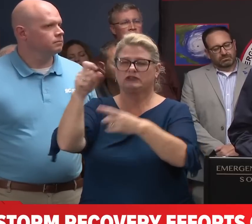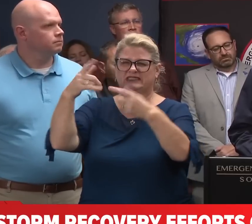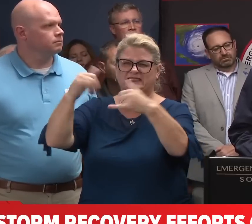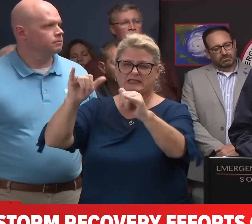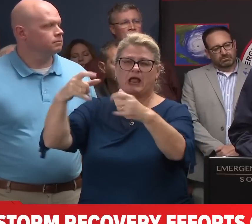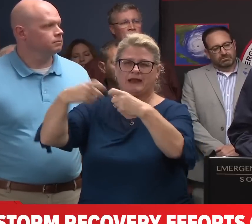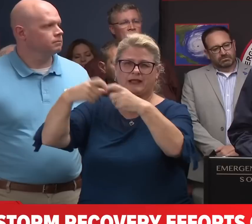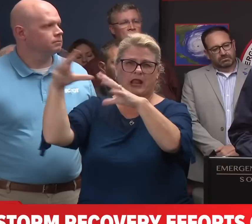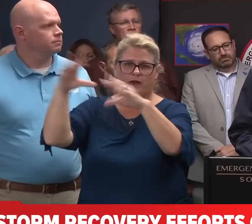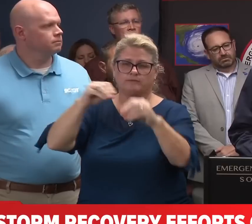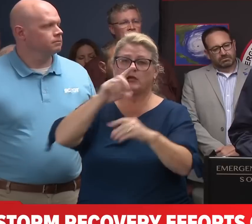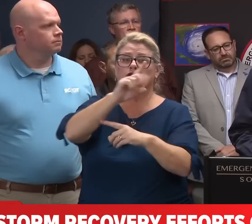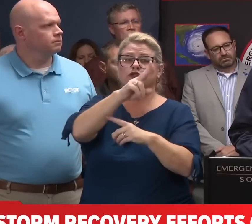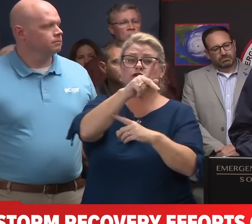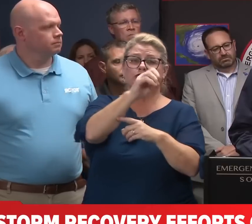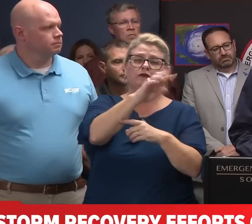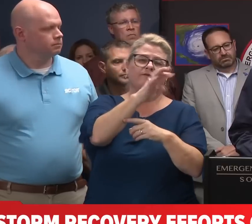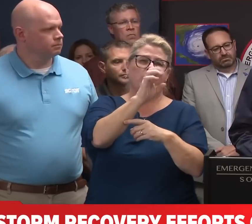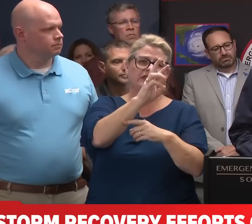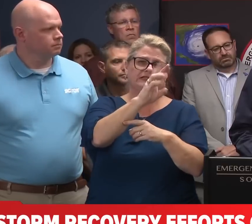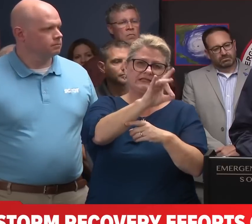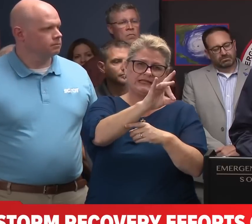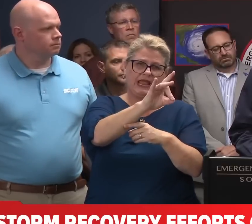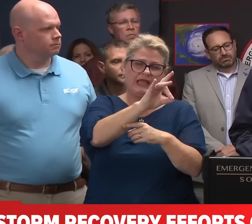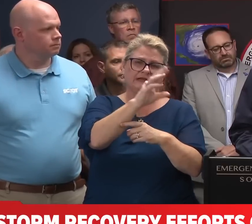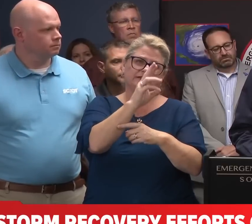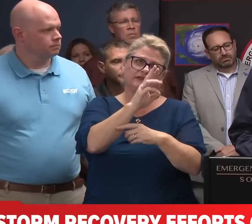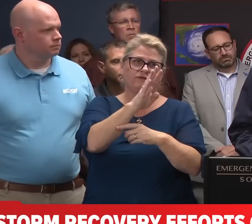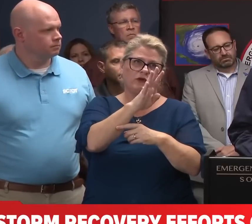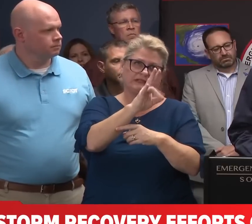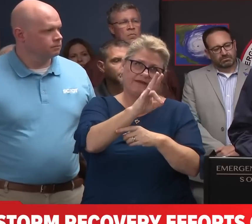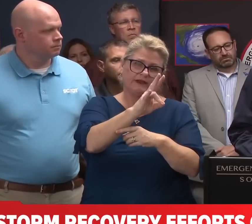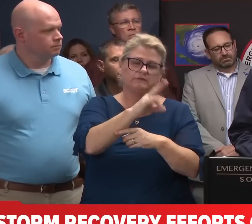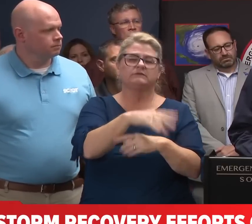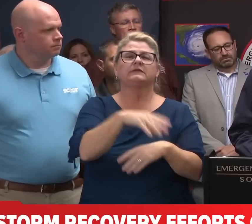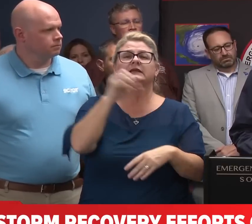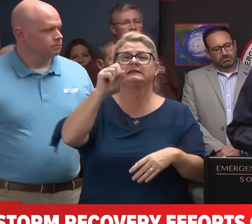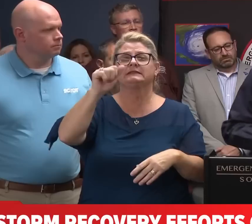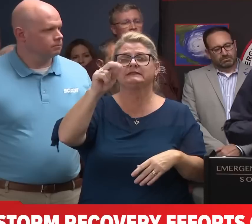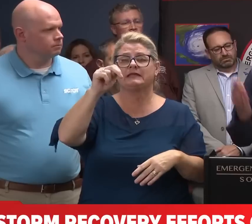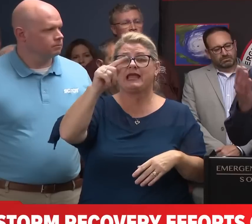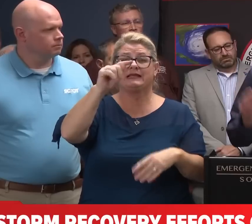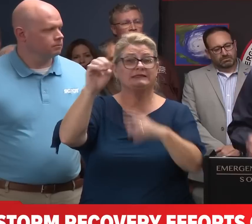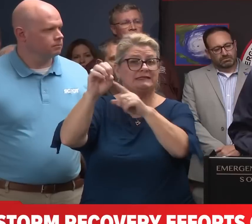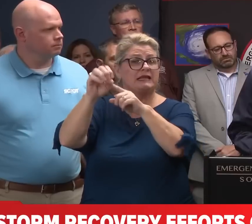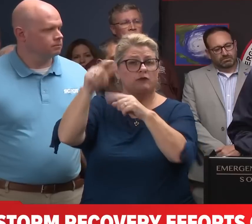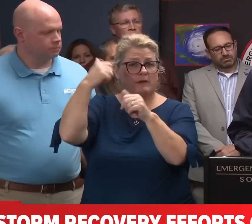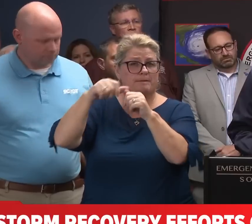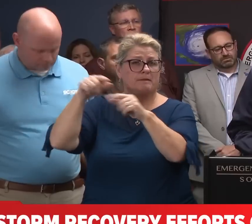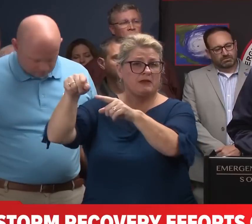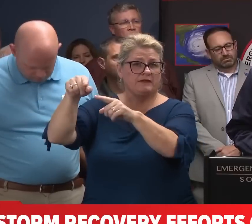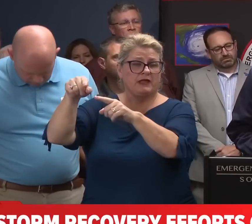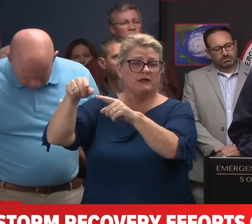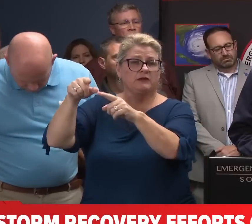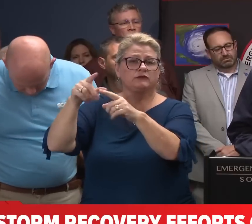Duke had 468,006, 47 of Santee Couple which provides it tran through transmission.